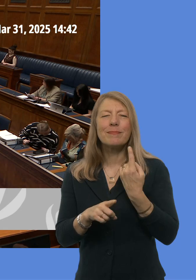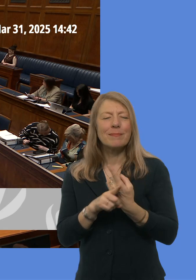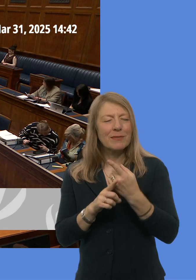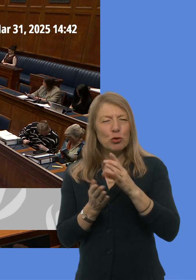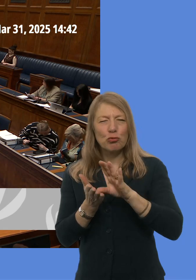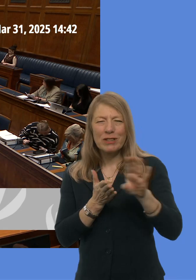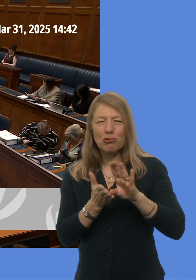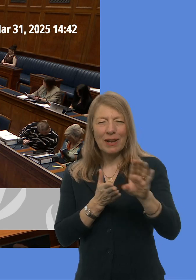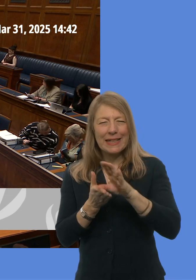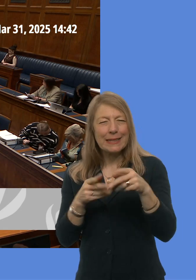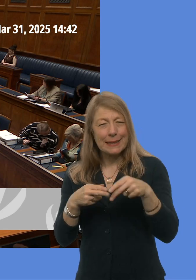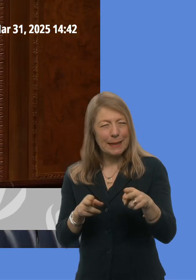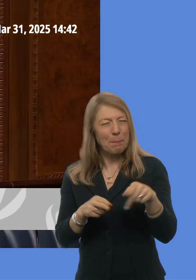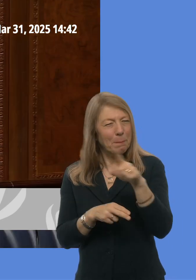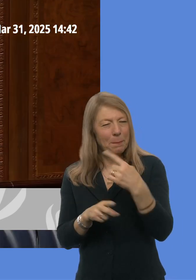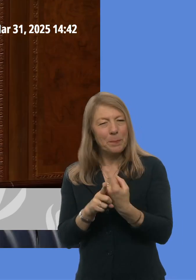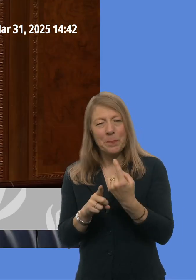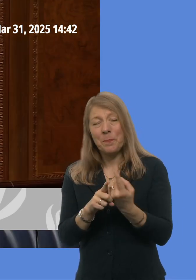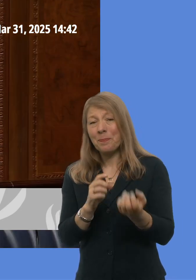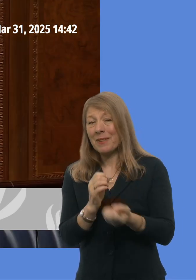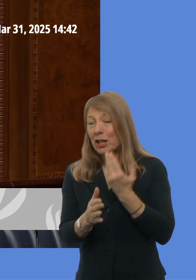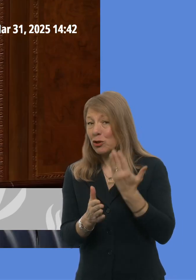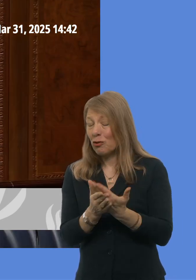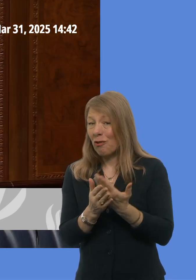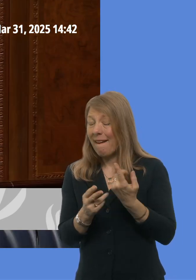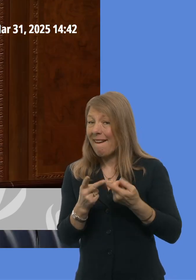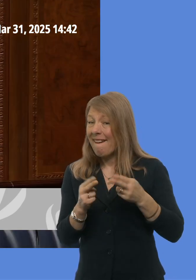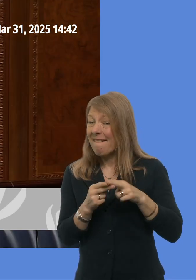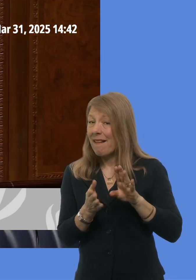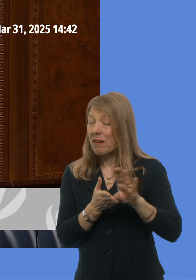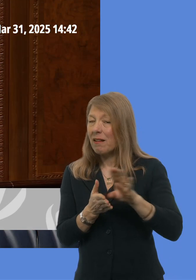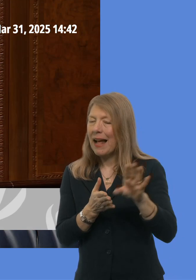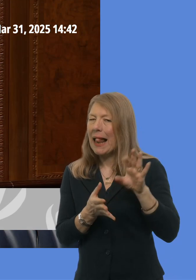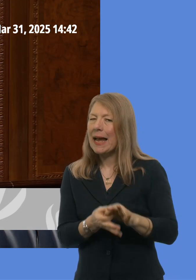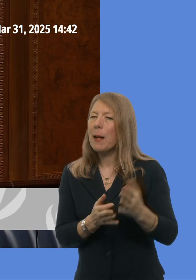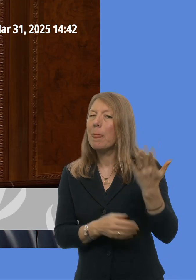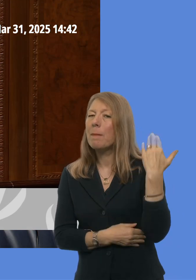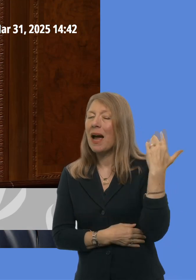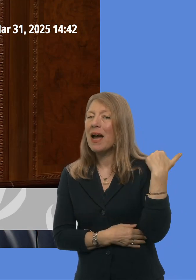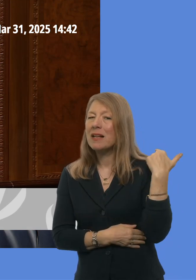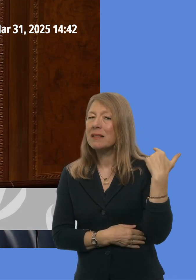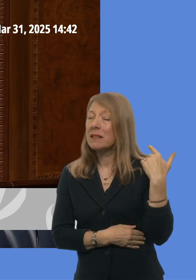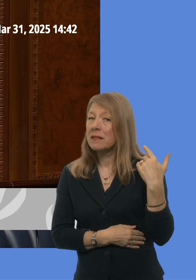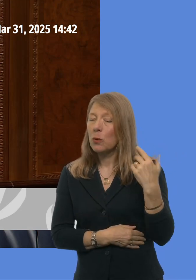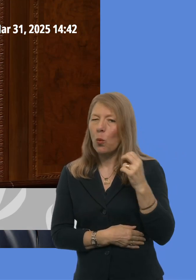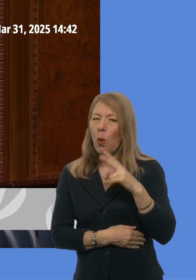to ensure that any redress paid arising from passive abuse does not affect future benefit entitlements, and if there is an update that could